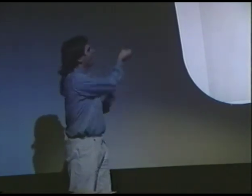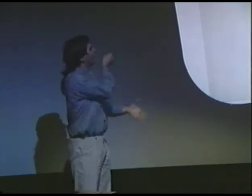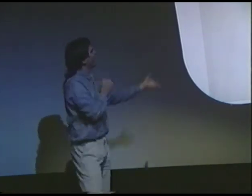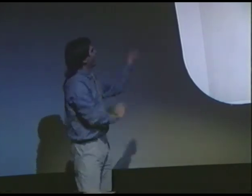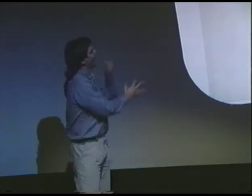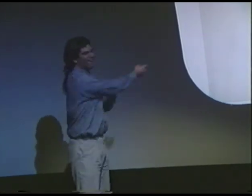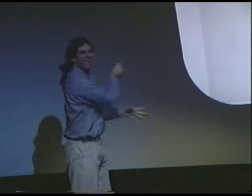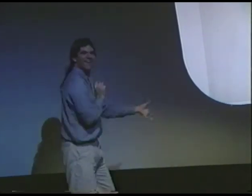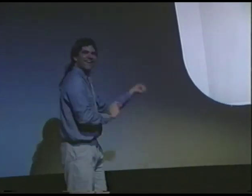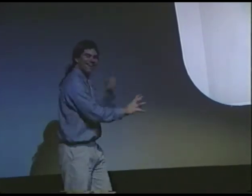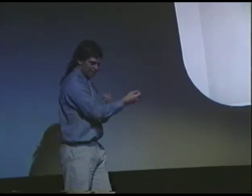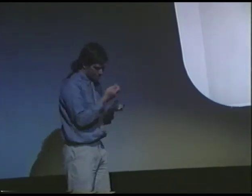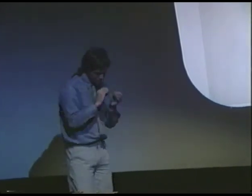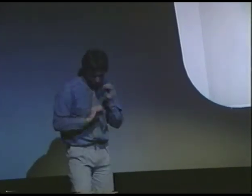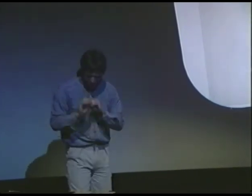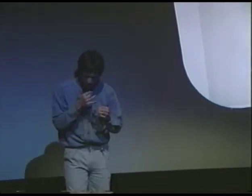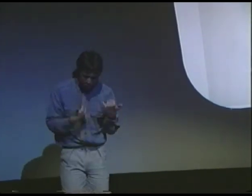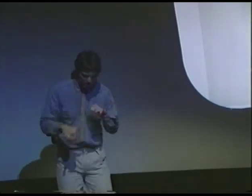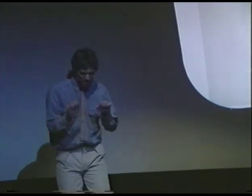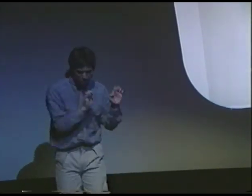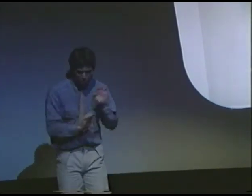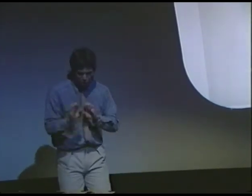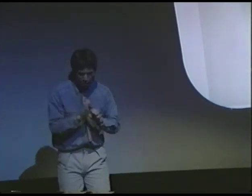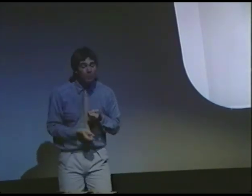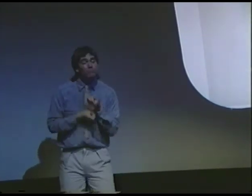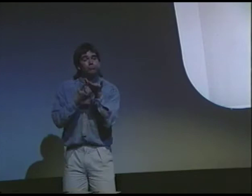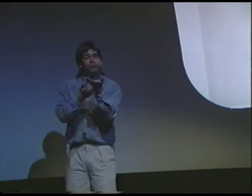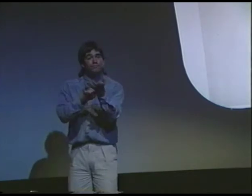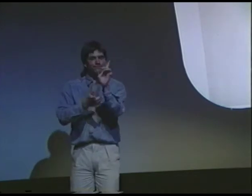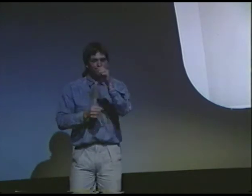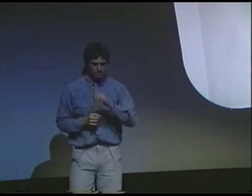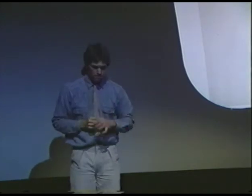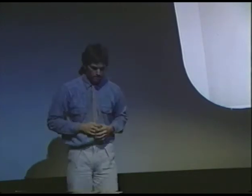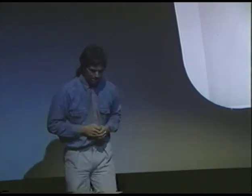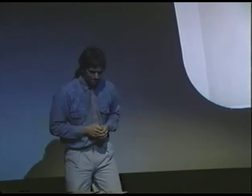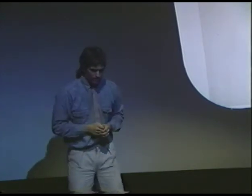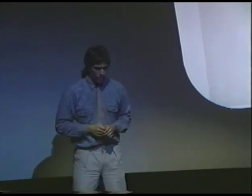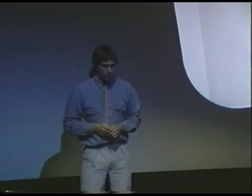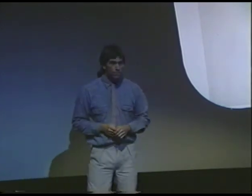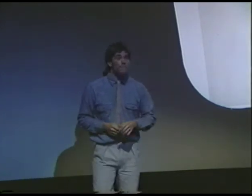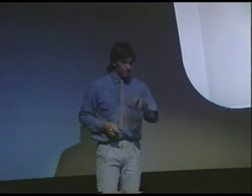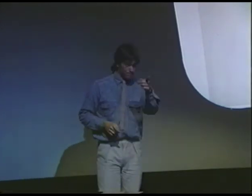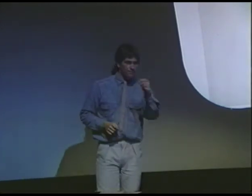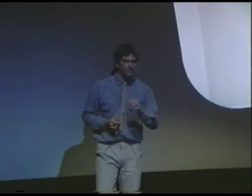Those are the ones that I used, played around with experimented with. And this is what I came up with.